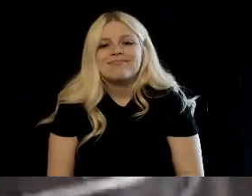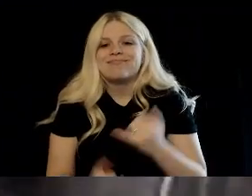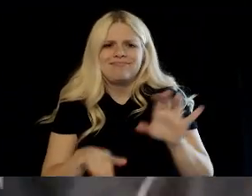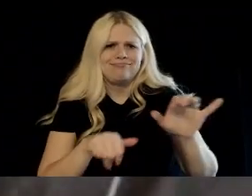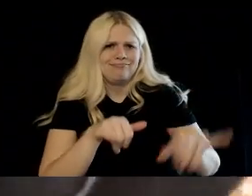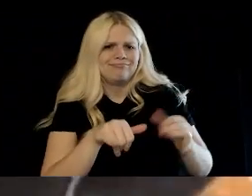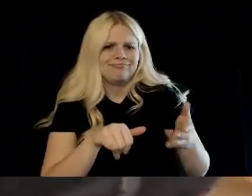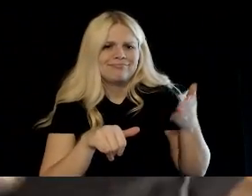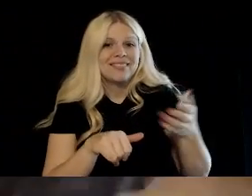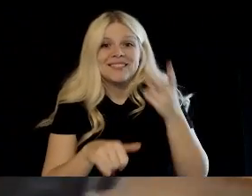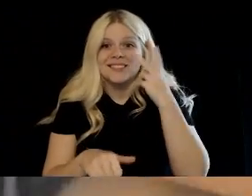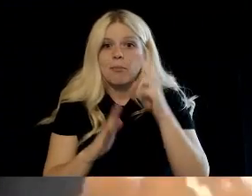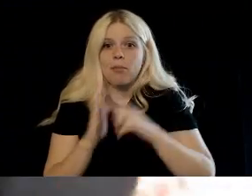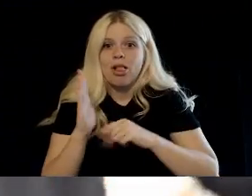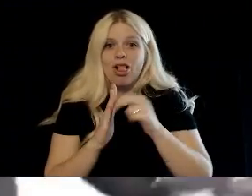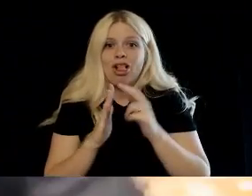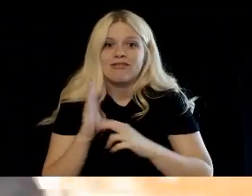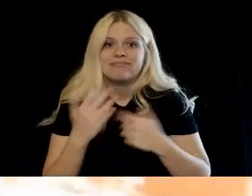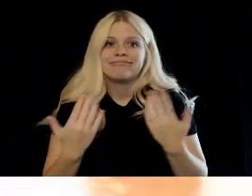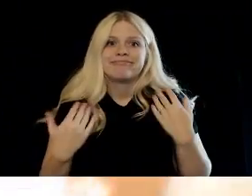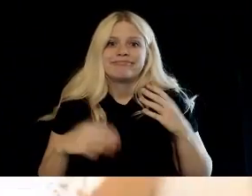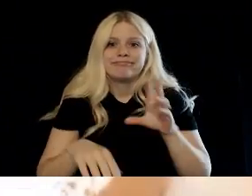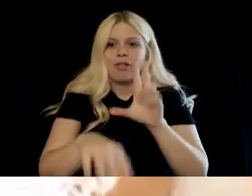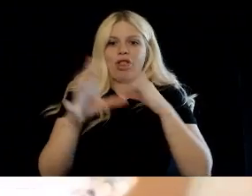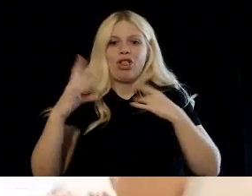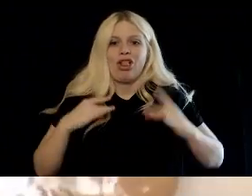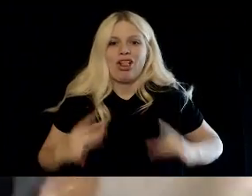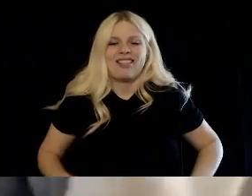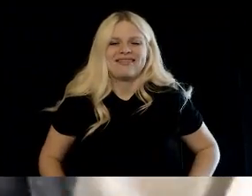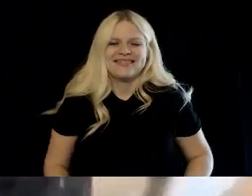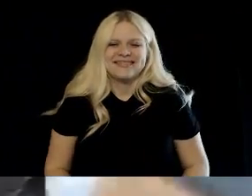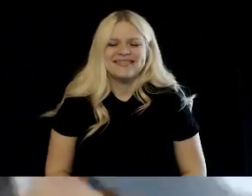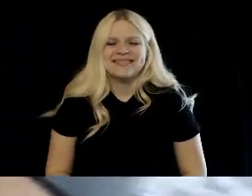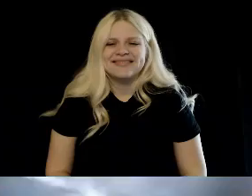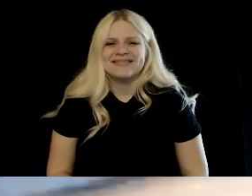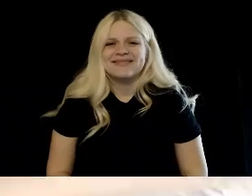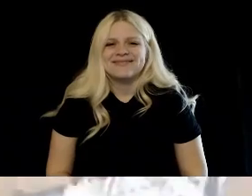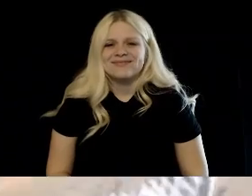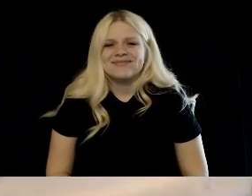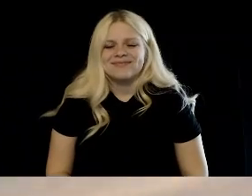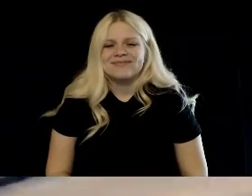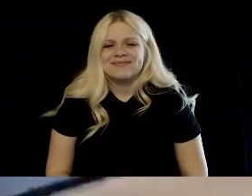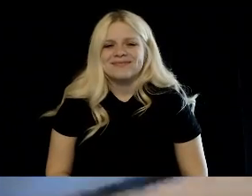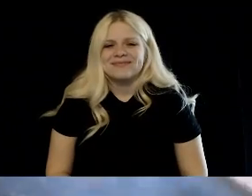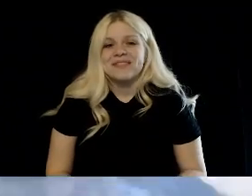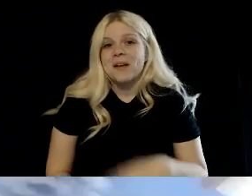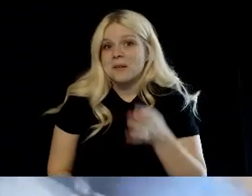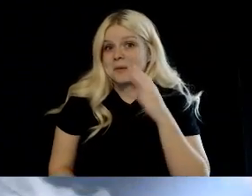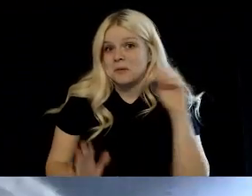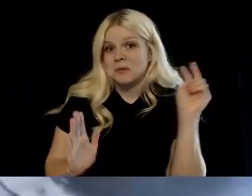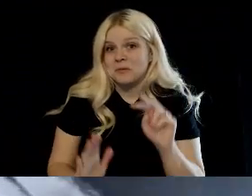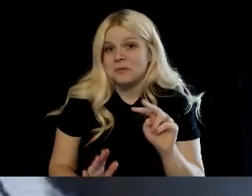Erica: You're kind of covered in paint, you can see the damage! Michelle: I'm pretty painty! He did a really nice job on his flipper ones. Erica: Alright let's answer the most asked